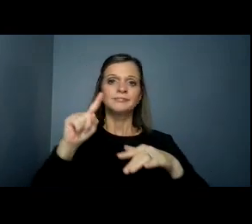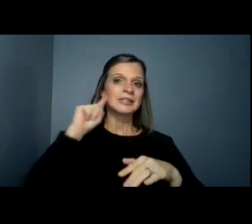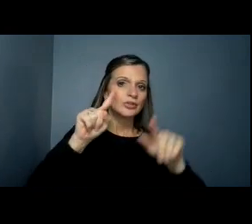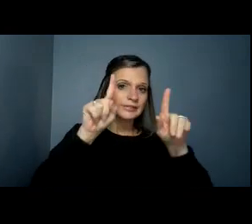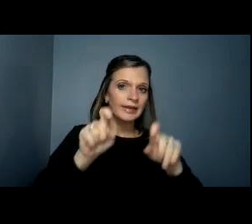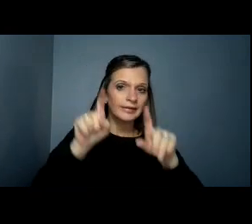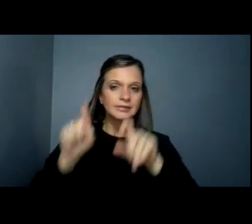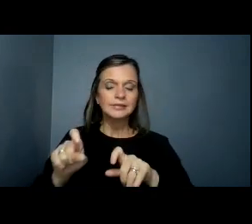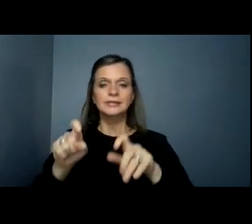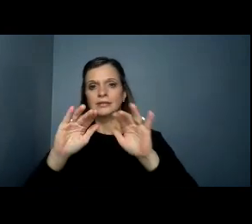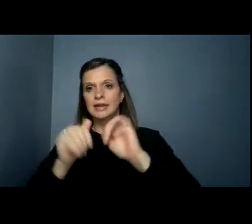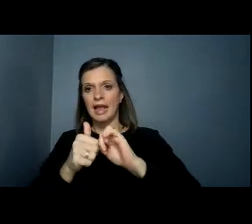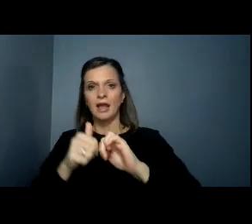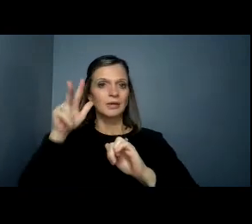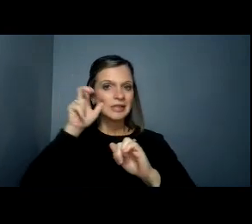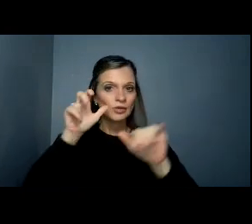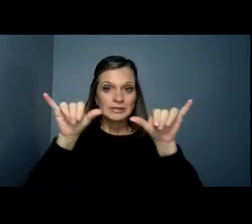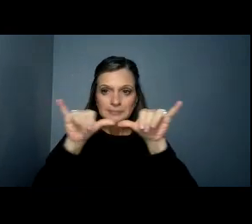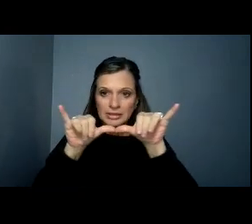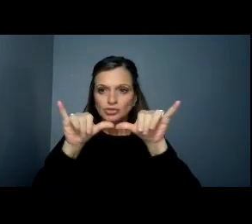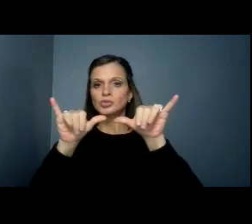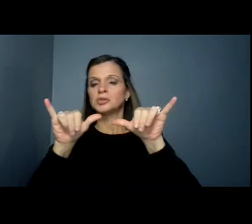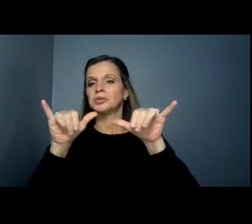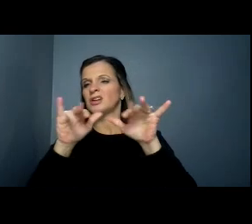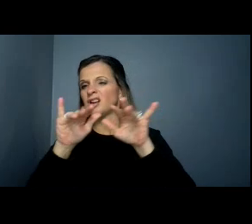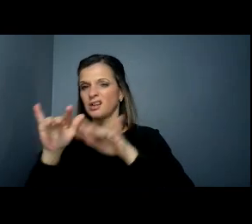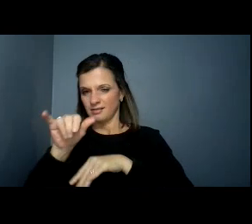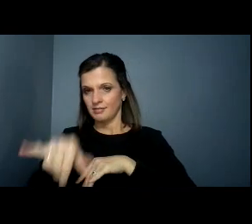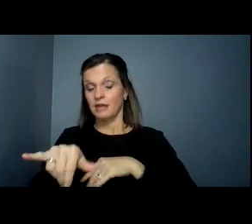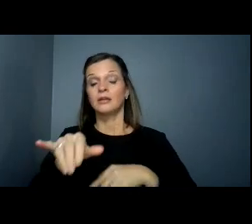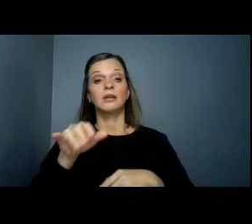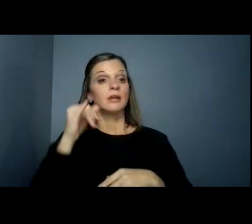So if you have any comments questions, you can always ask those or you can send